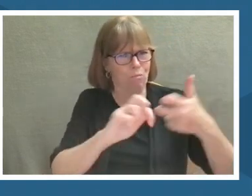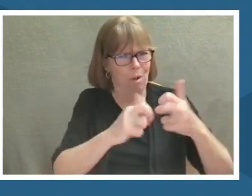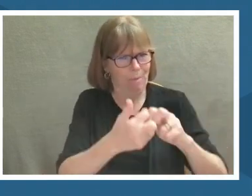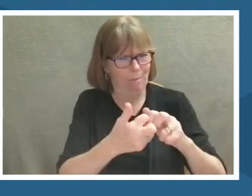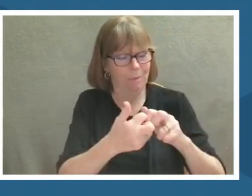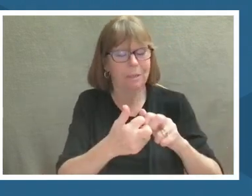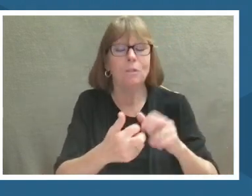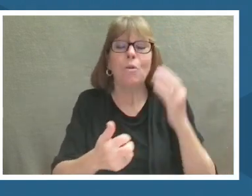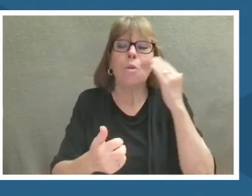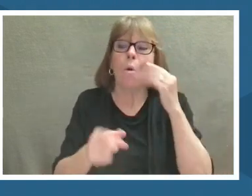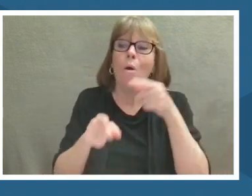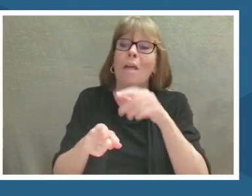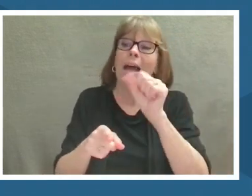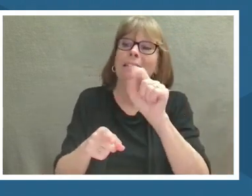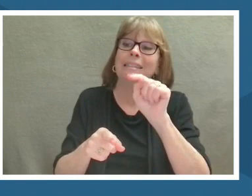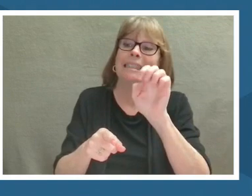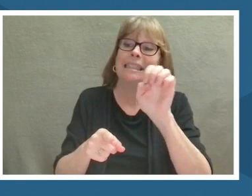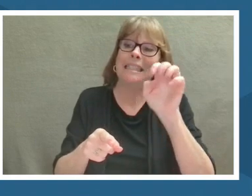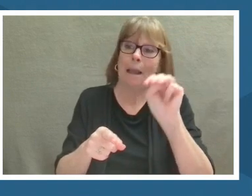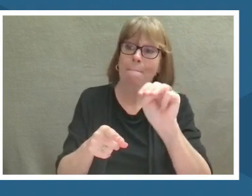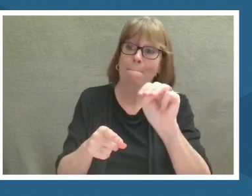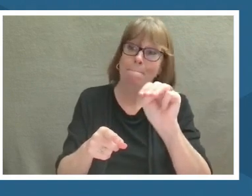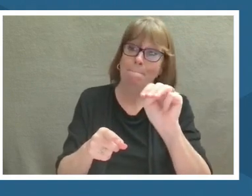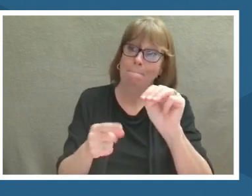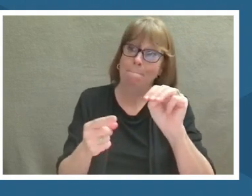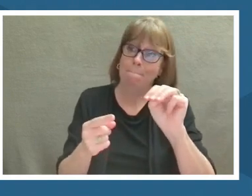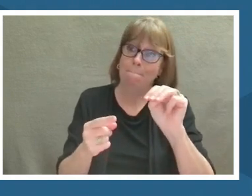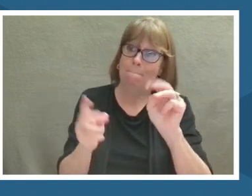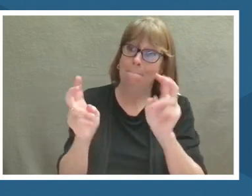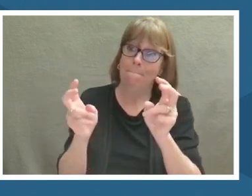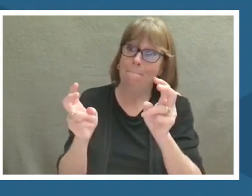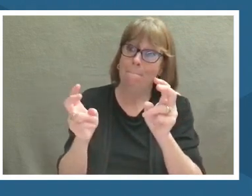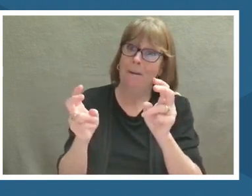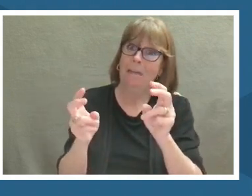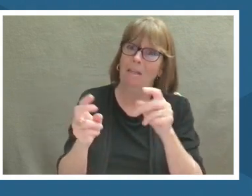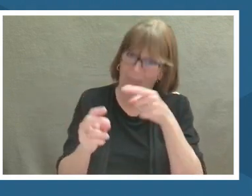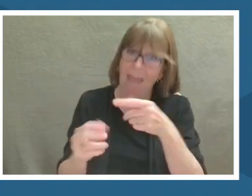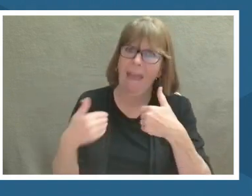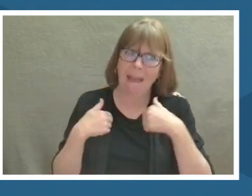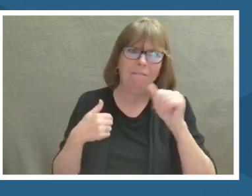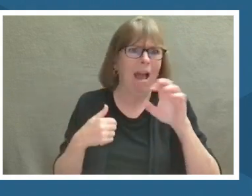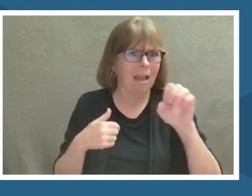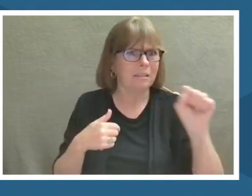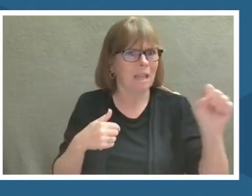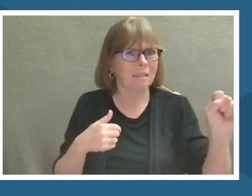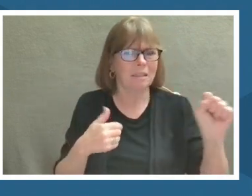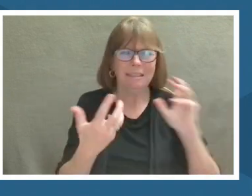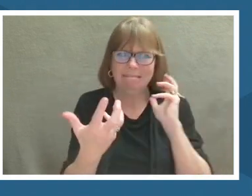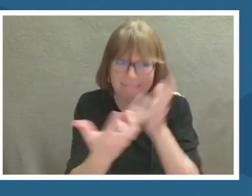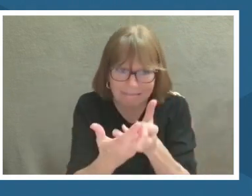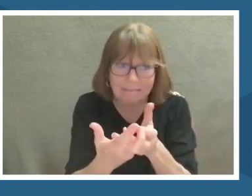is accessible to them and so applying it to their local knowledge